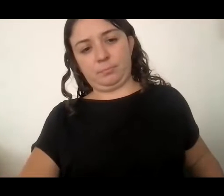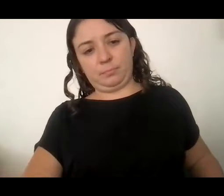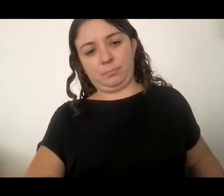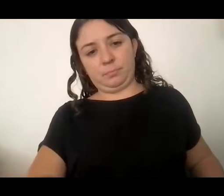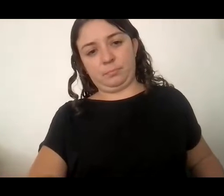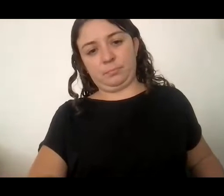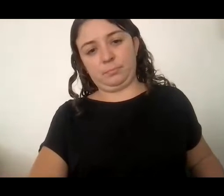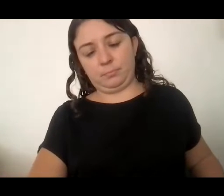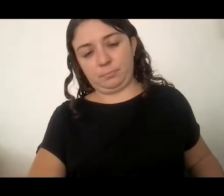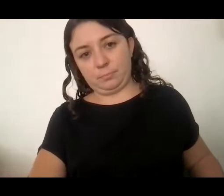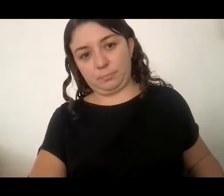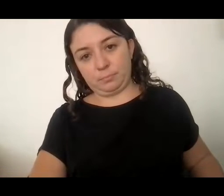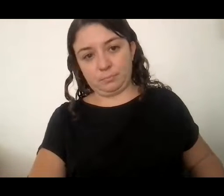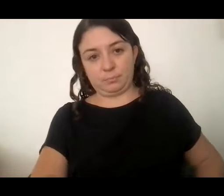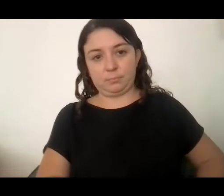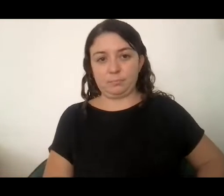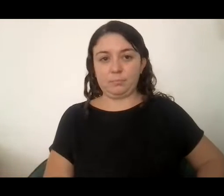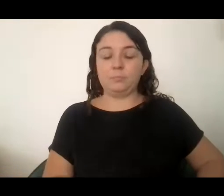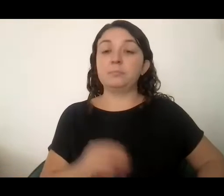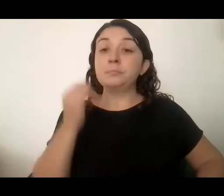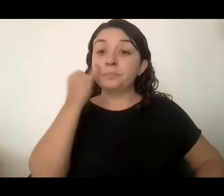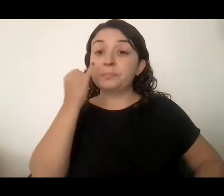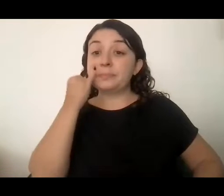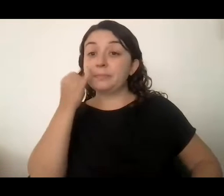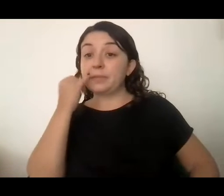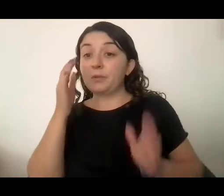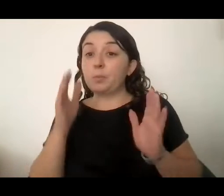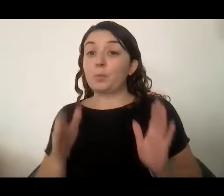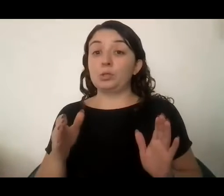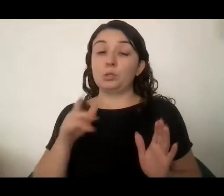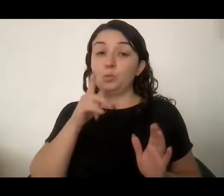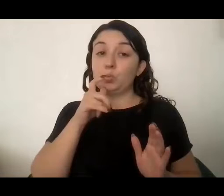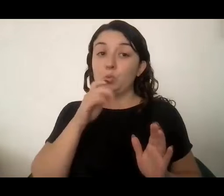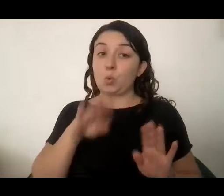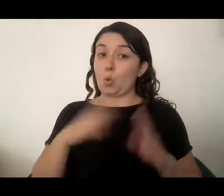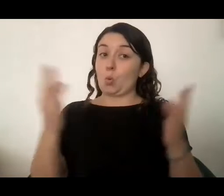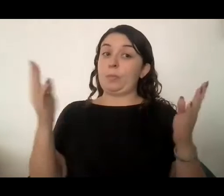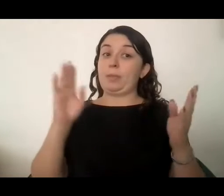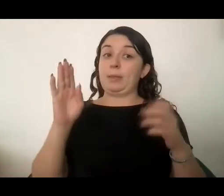when a person receiving SSDI opens their business, they'll need to contact Social